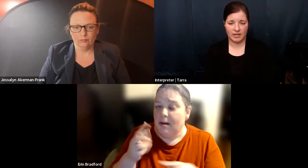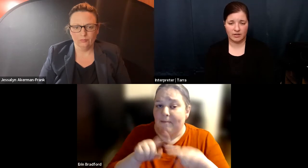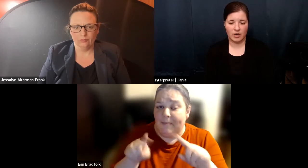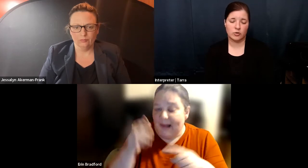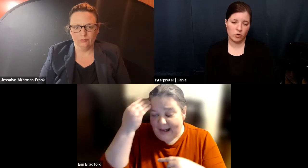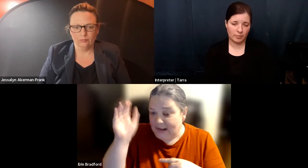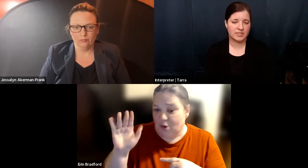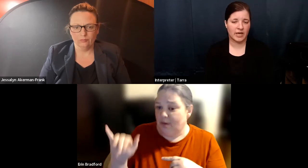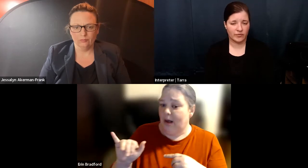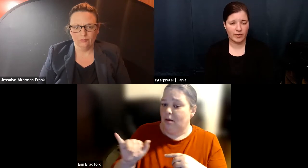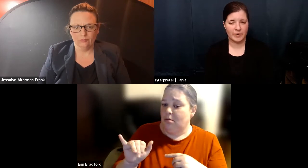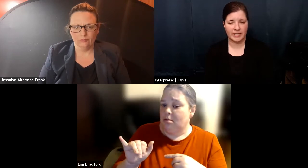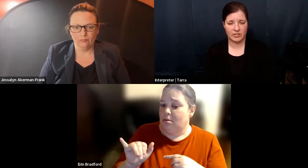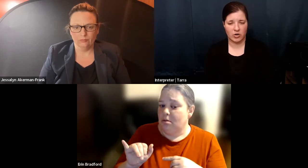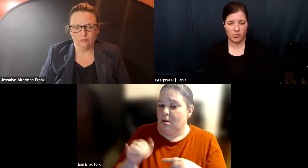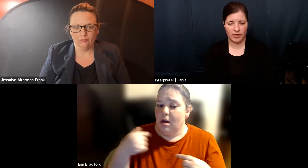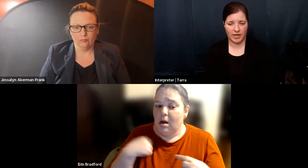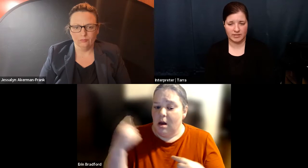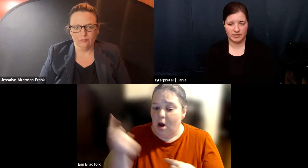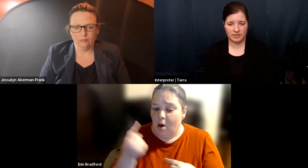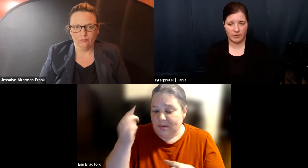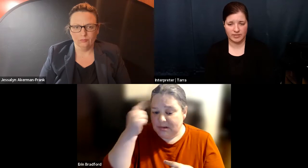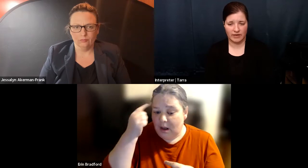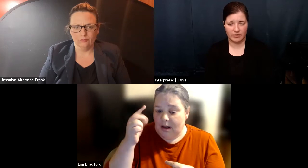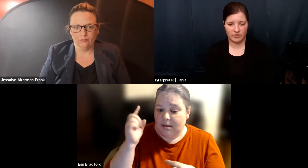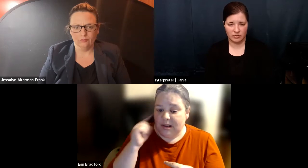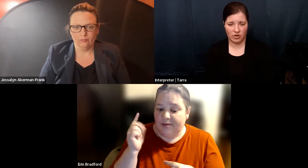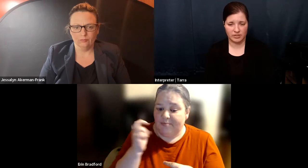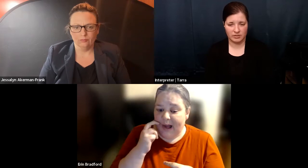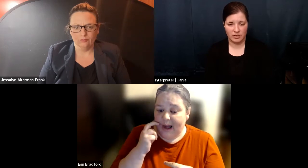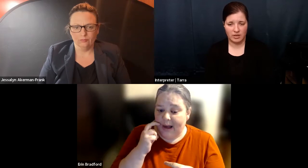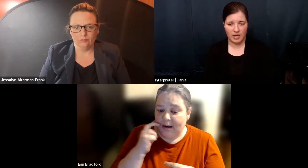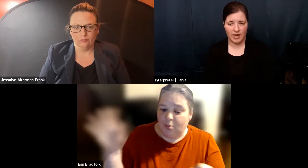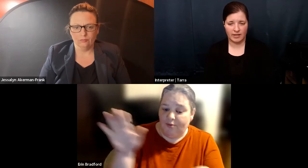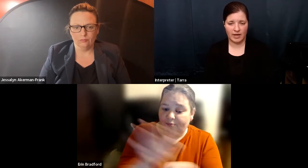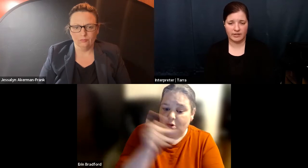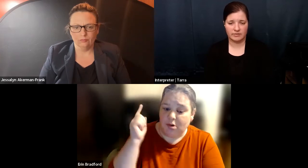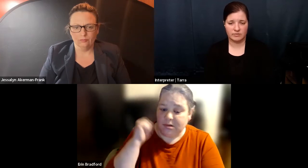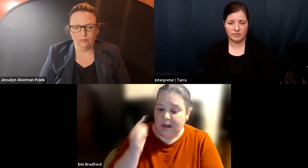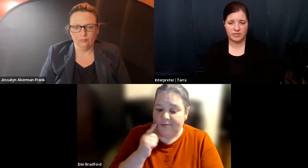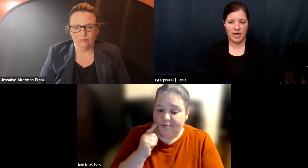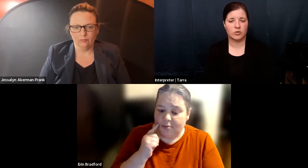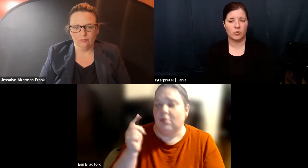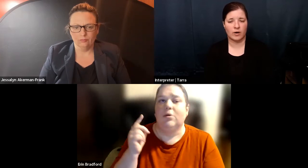So in my 30s.